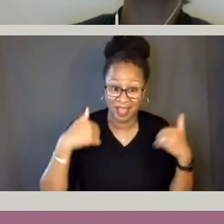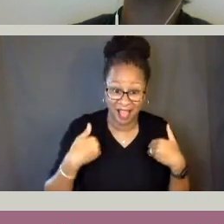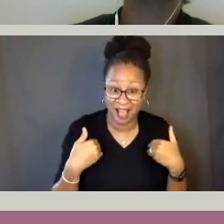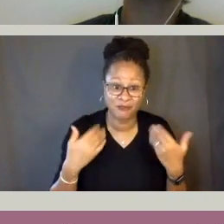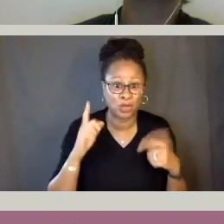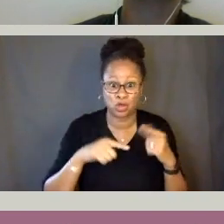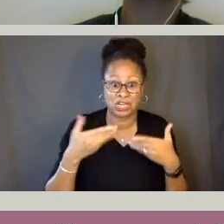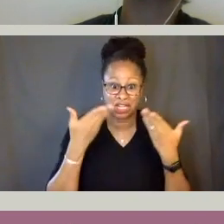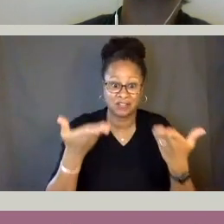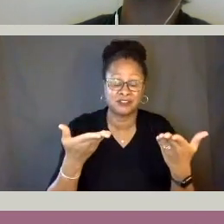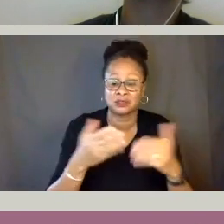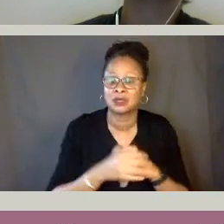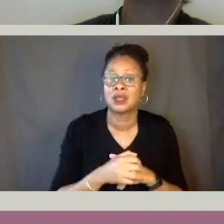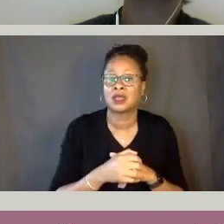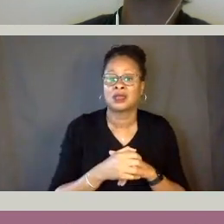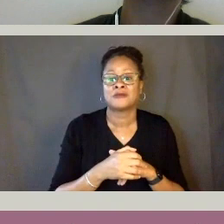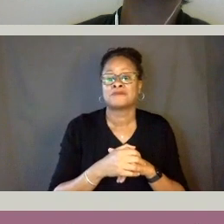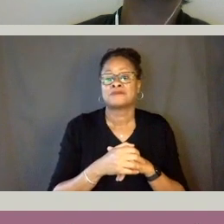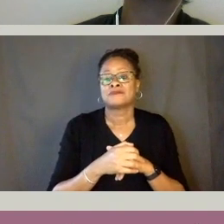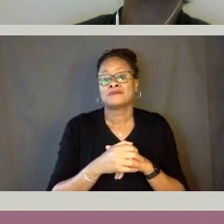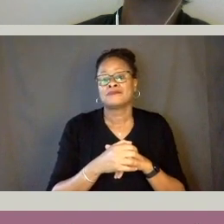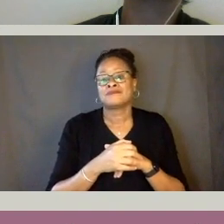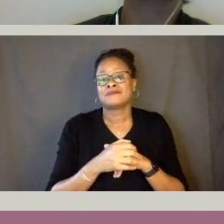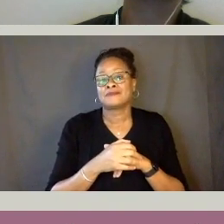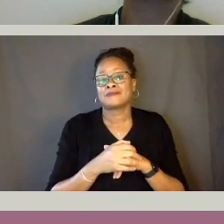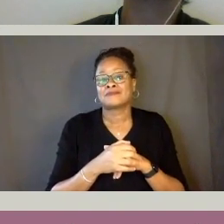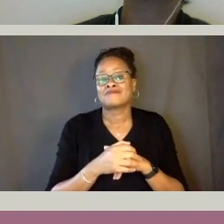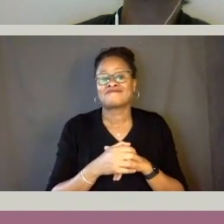And we all kept going forward.